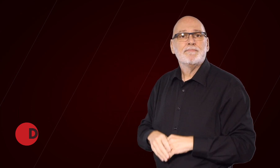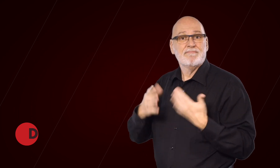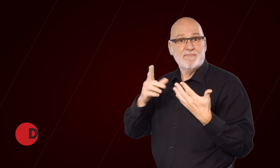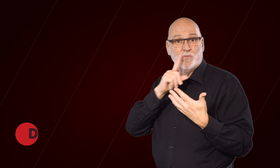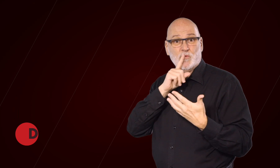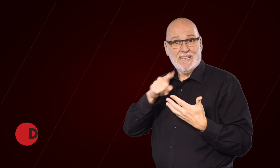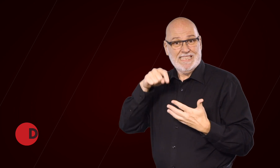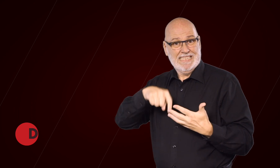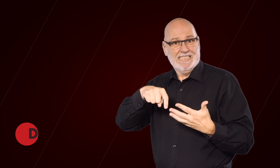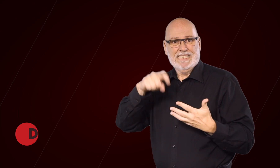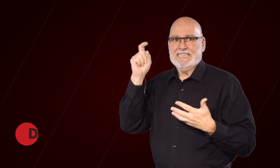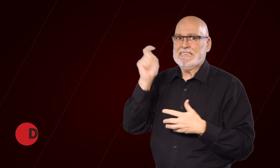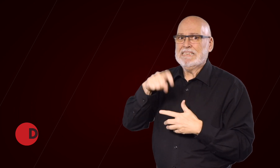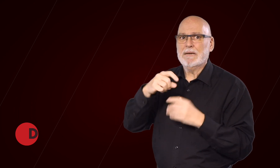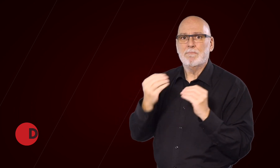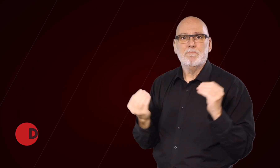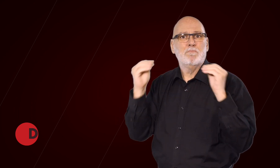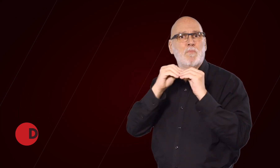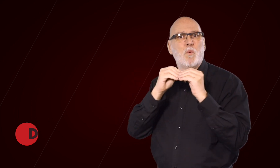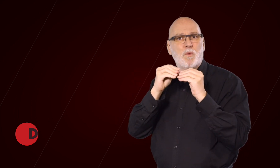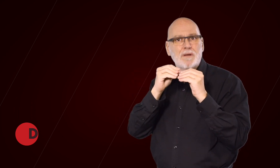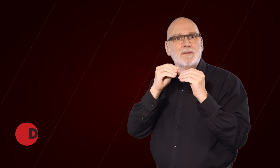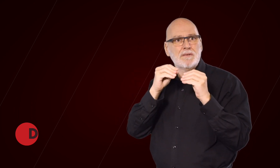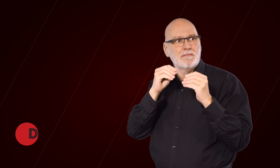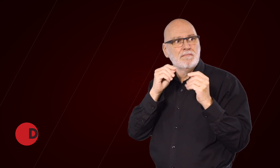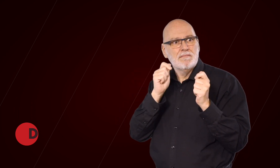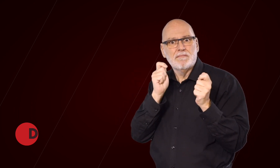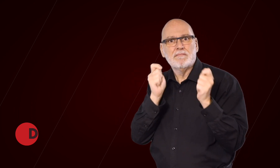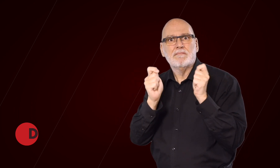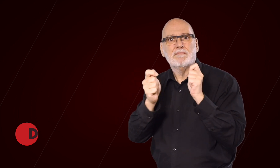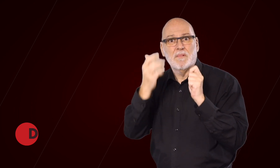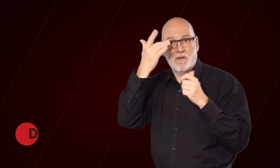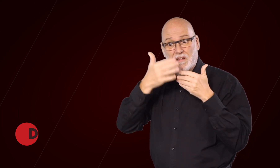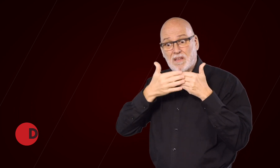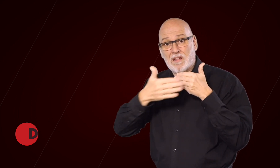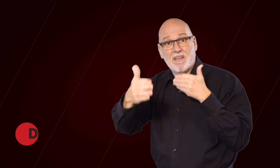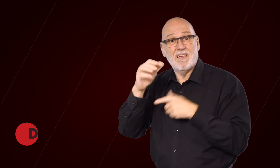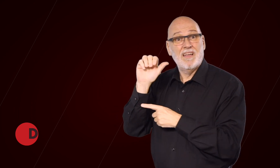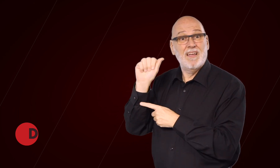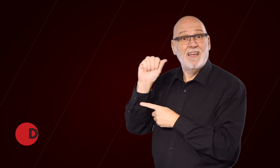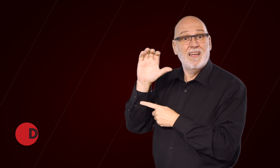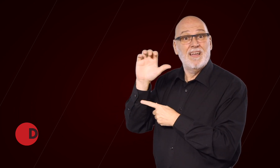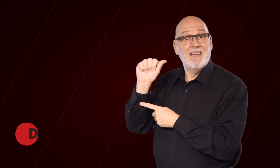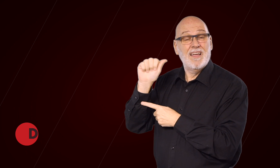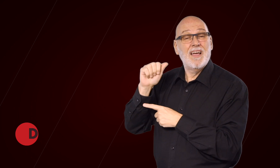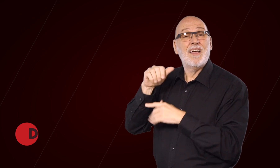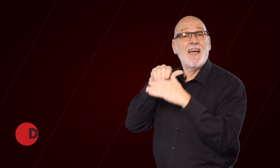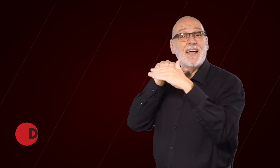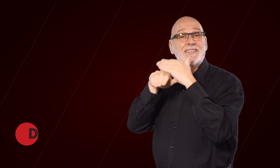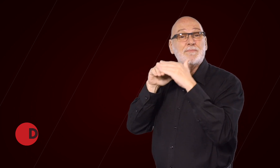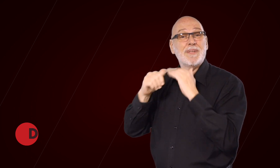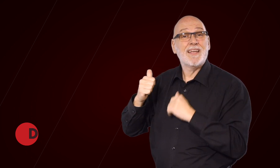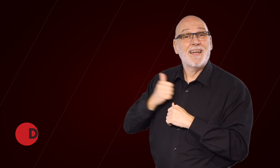and the demand is expected to be greater as provisions